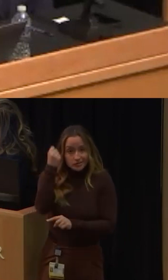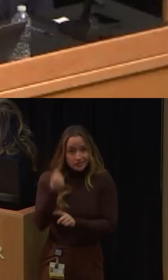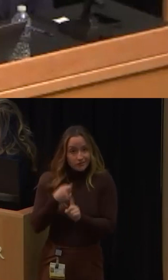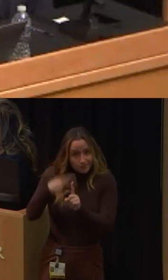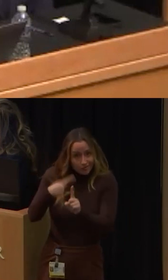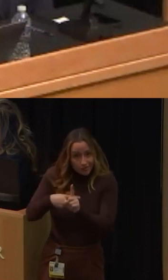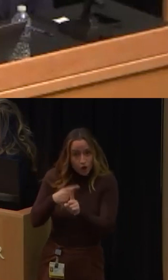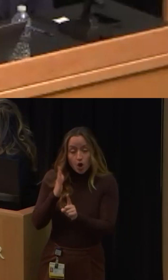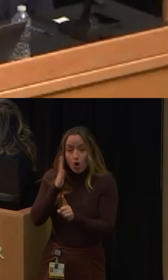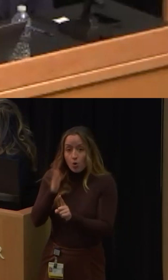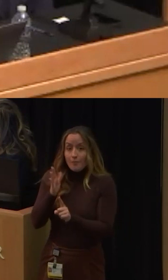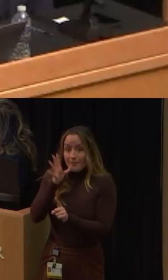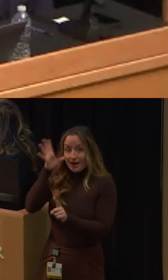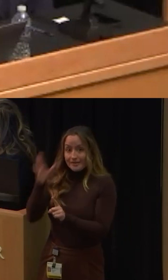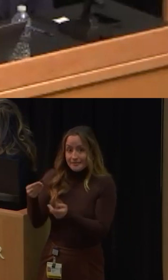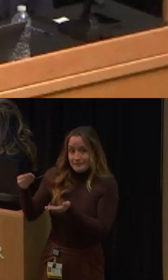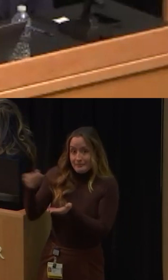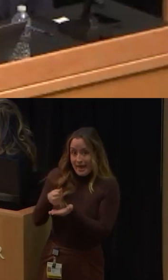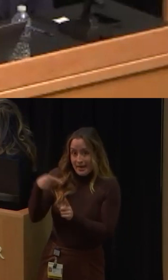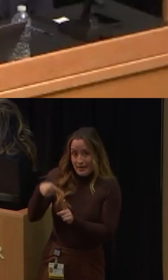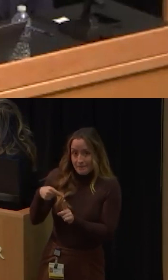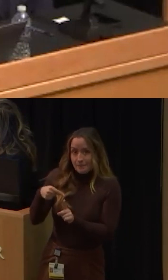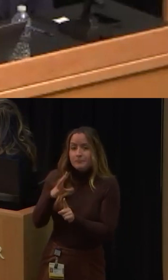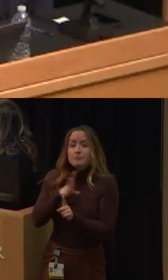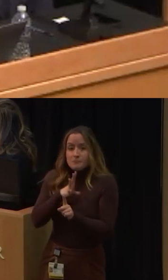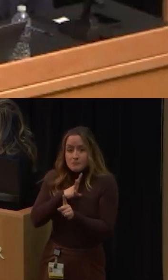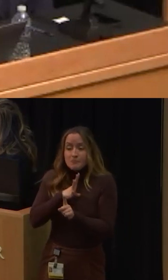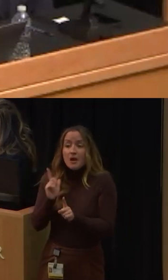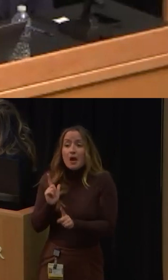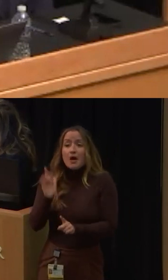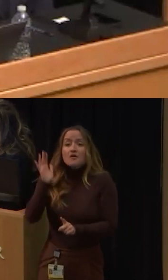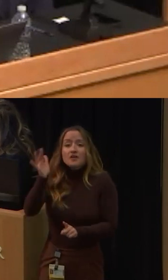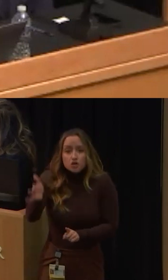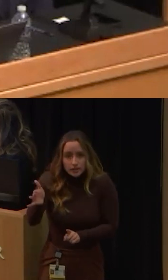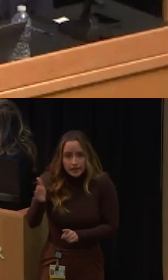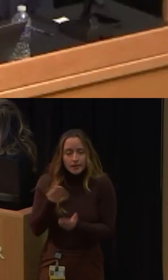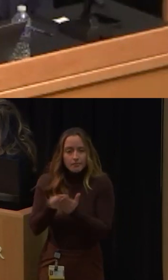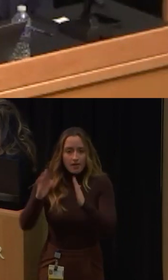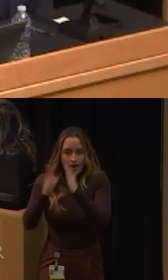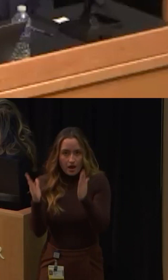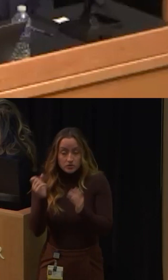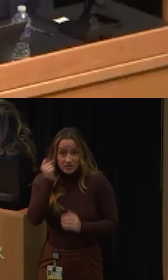He would collect the payment, and eventually, they were able to buy the house, but it was in that redlined area,